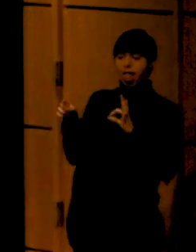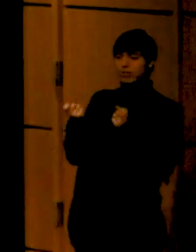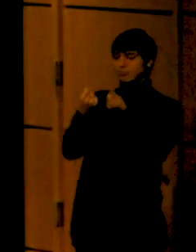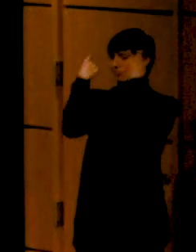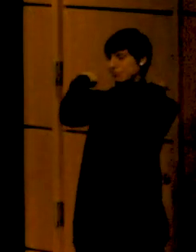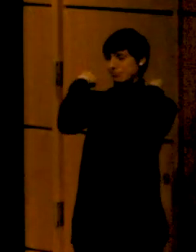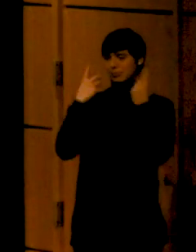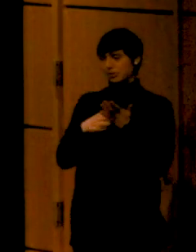I'm getting ahead of myself.